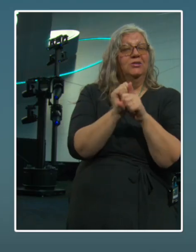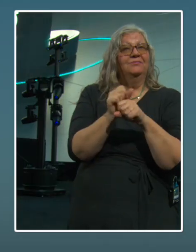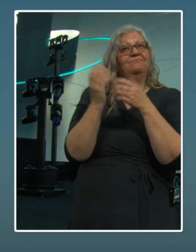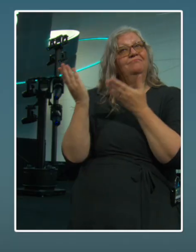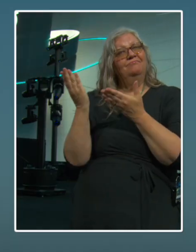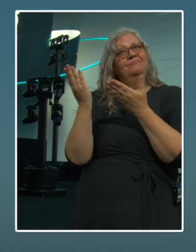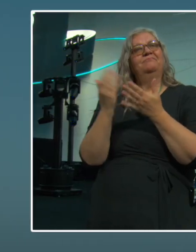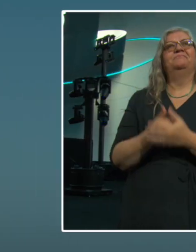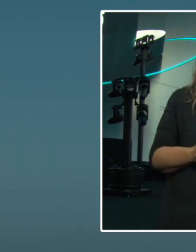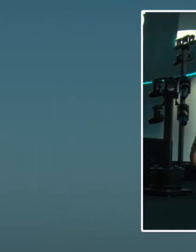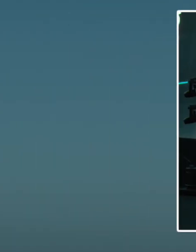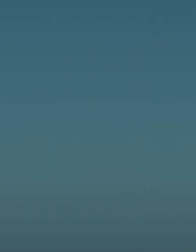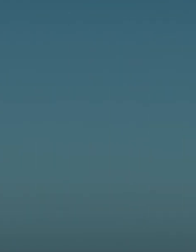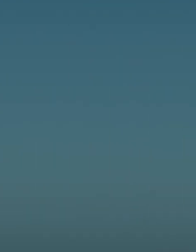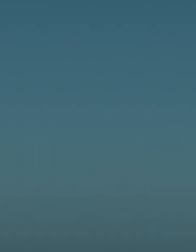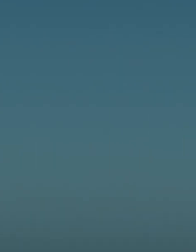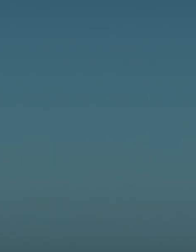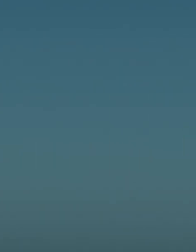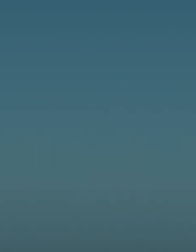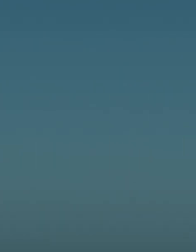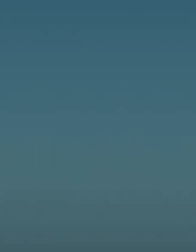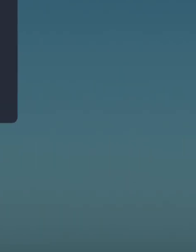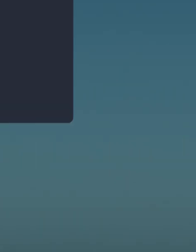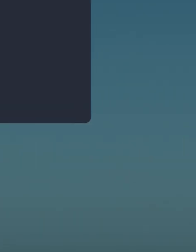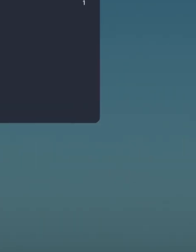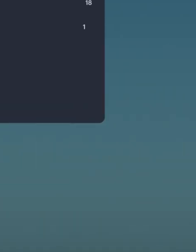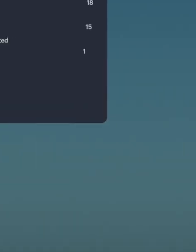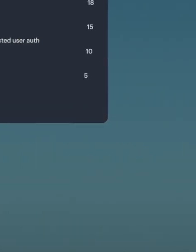You are responsible for IT and Network Ops on two continents.